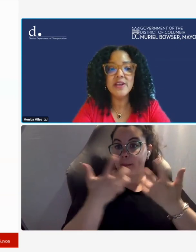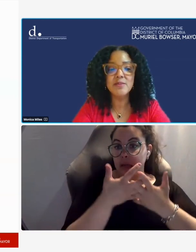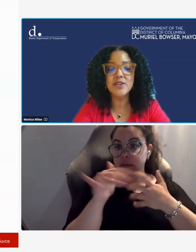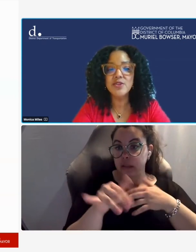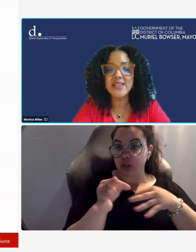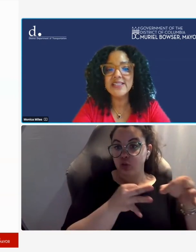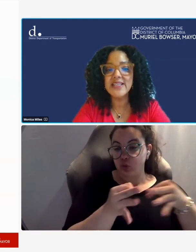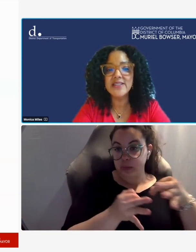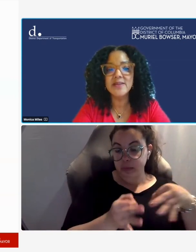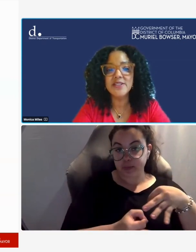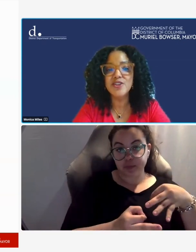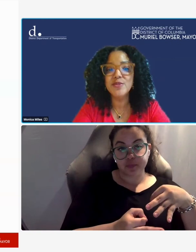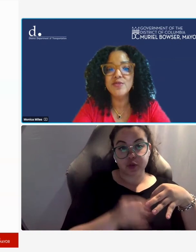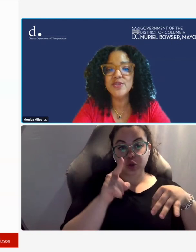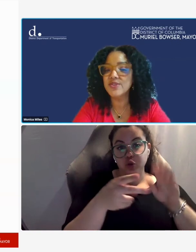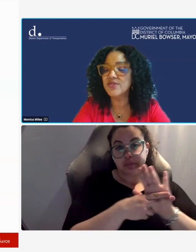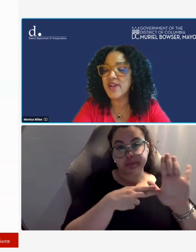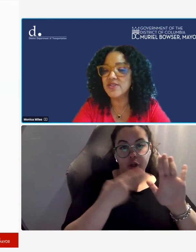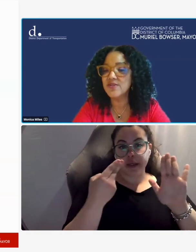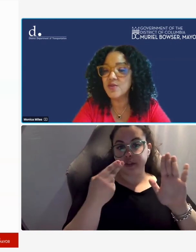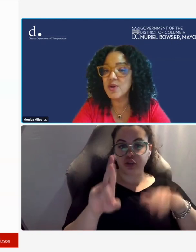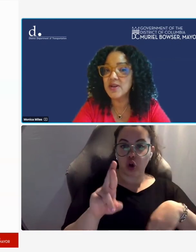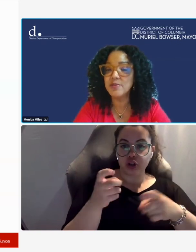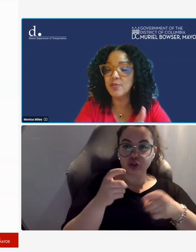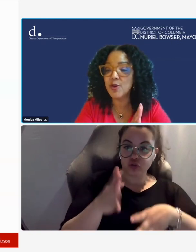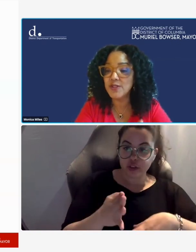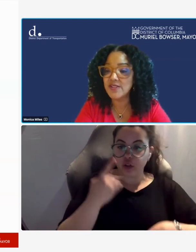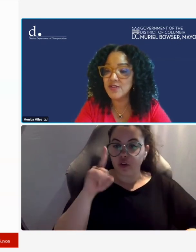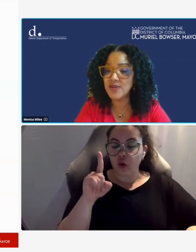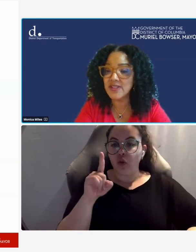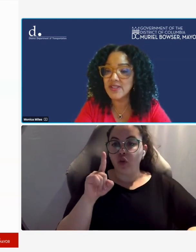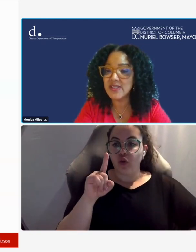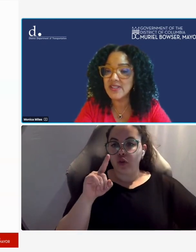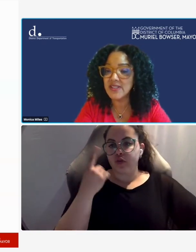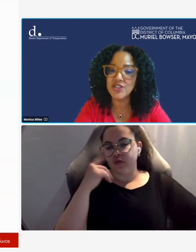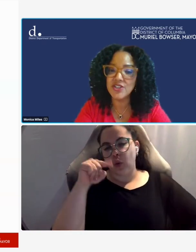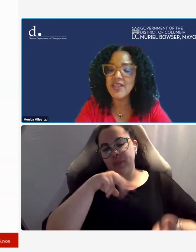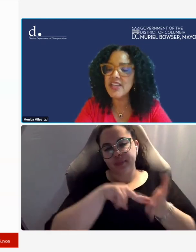so you designated them as human resource director for purposes of doing this calculation even if